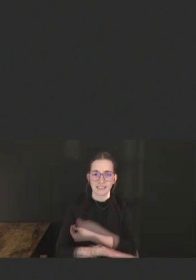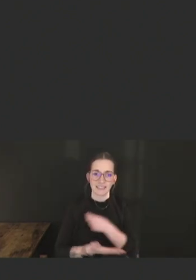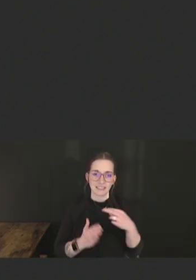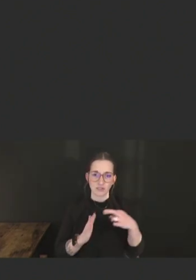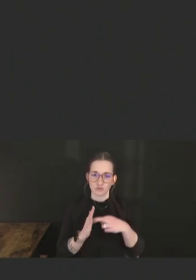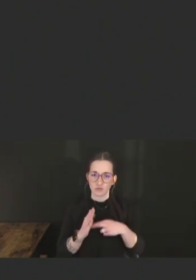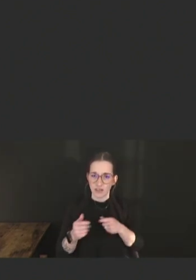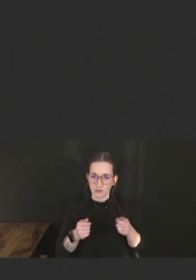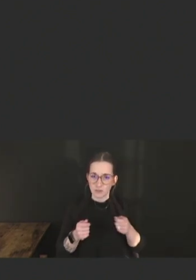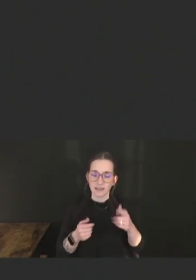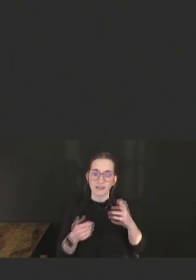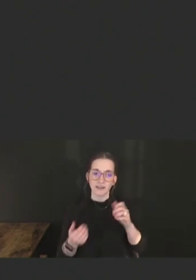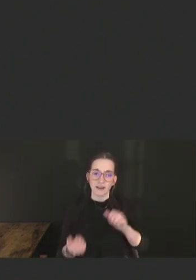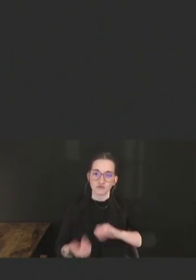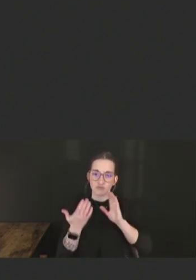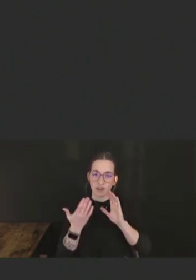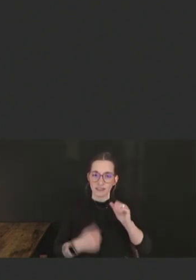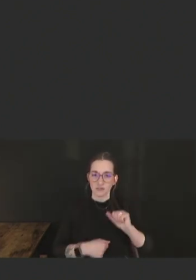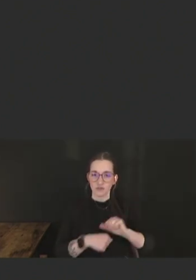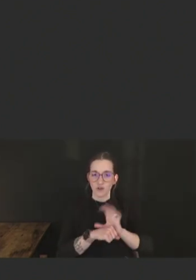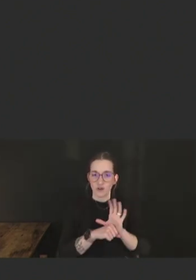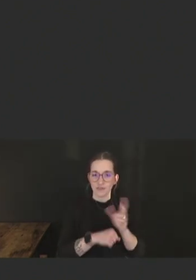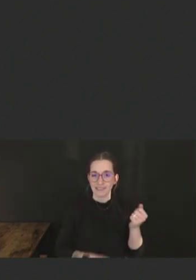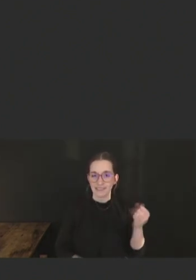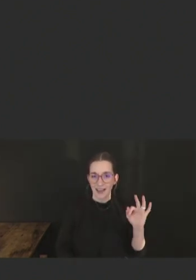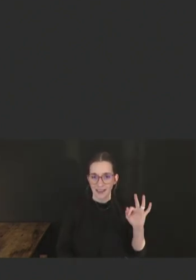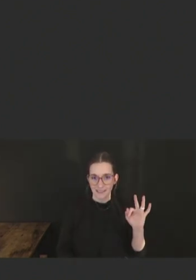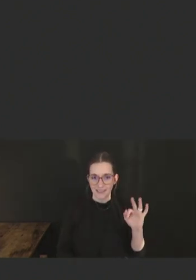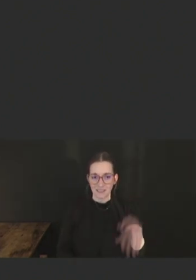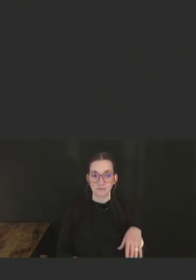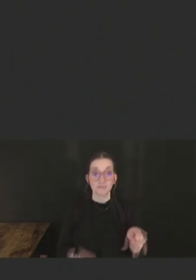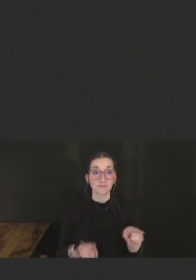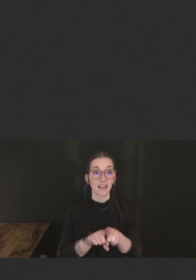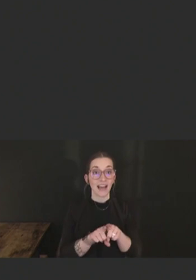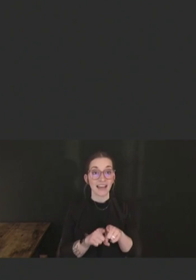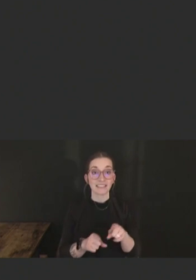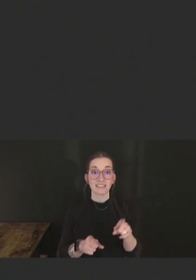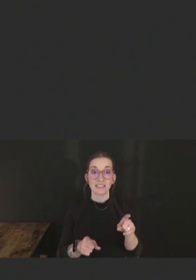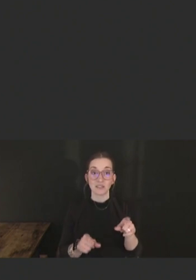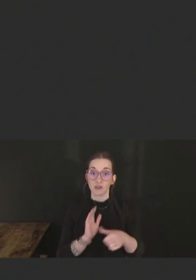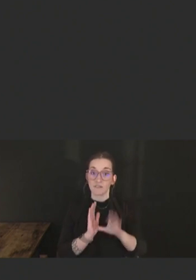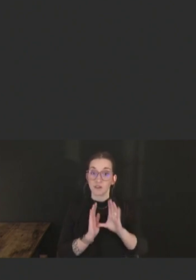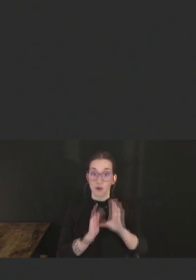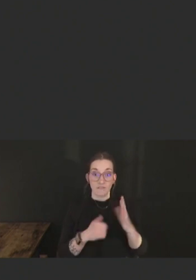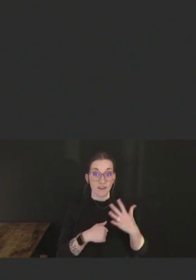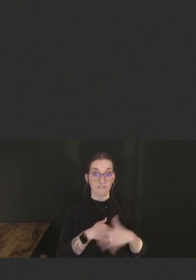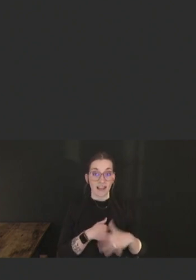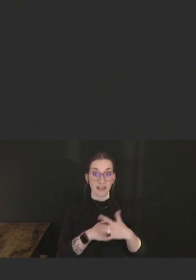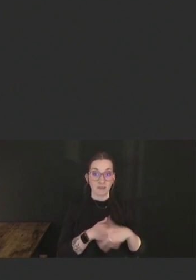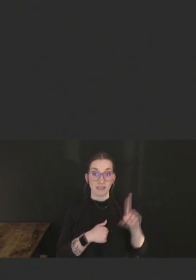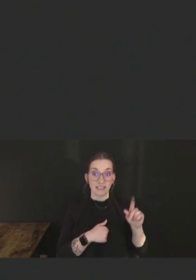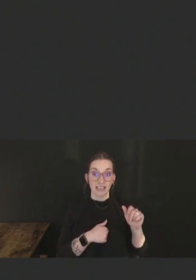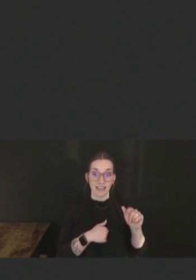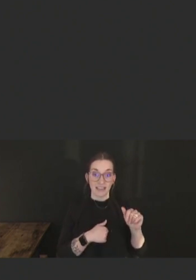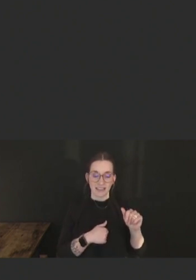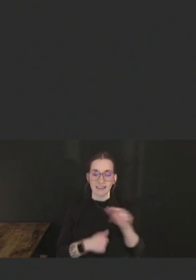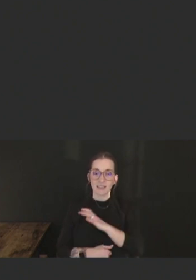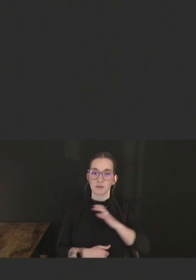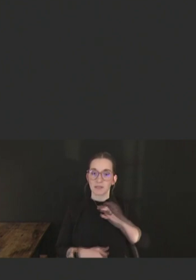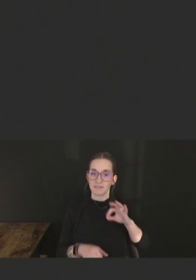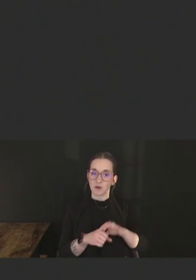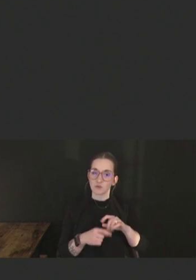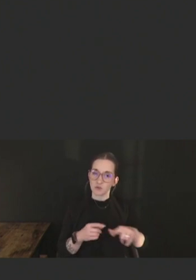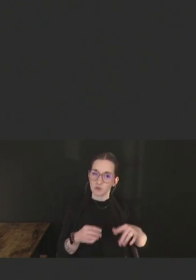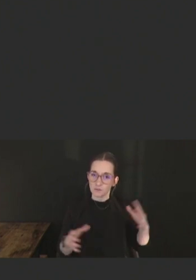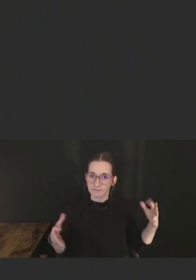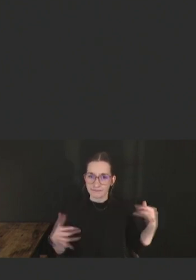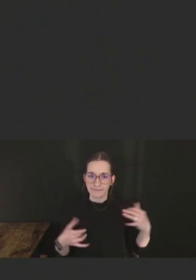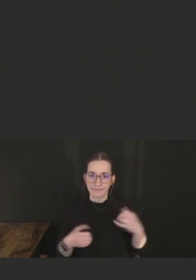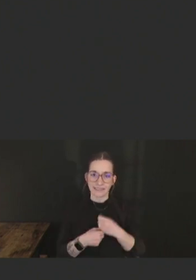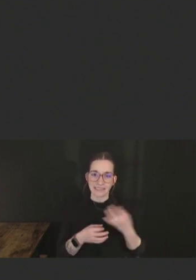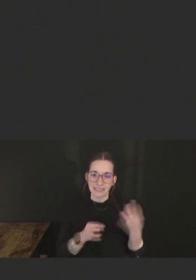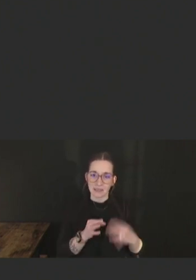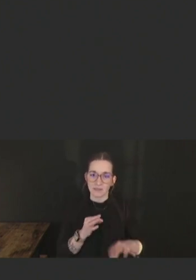After review of available data, the committee voted to simplify and harmonize the regiments